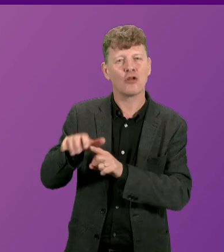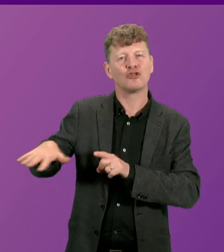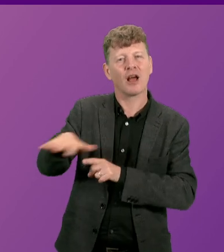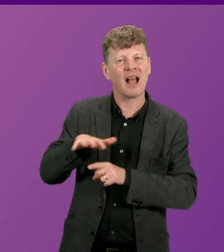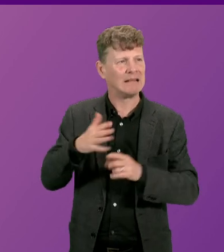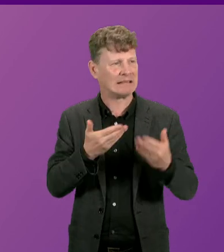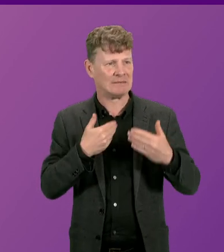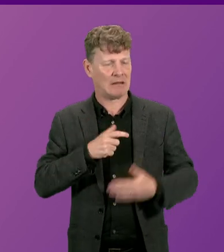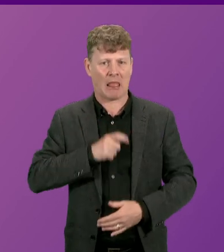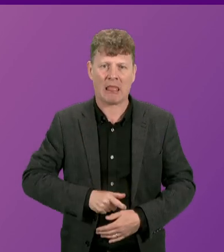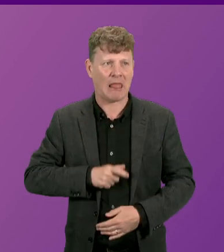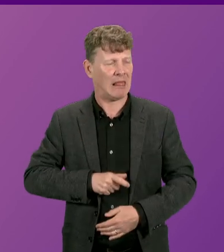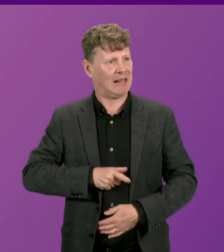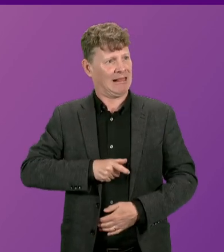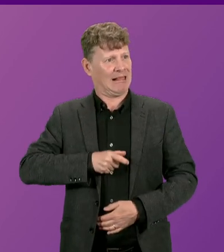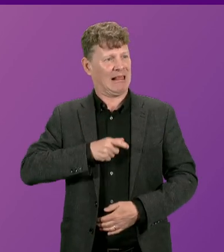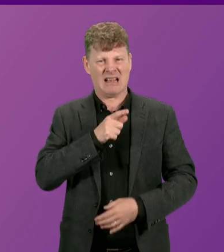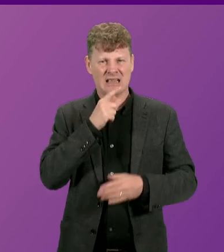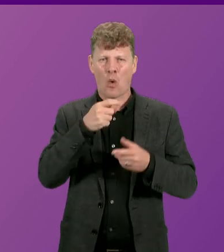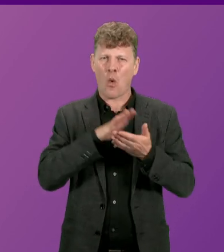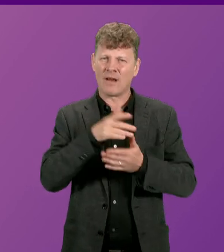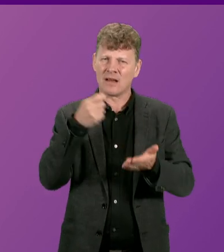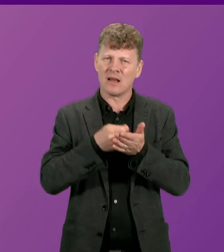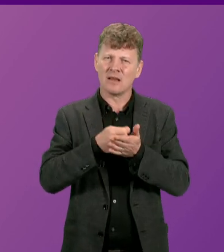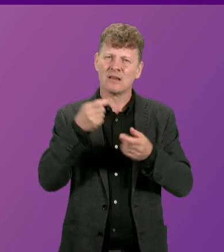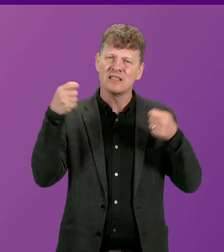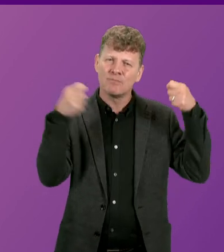in light of the reported issues with the sponsorship of cultural events.